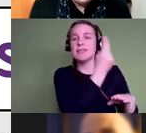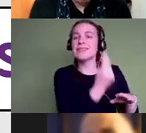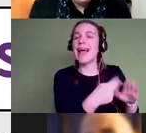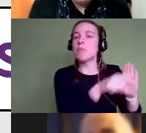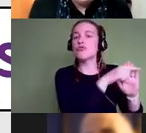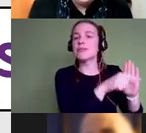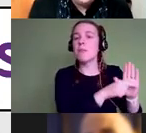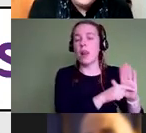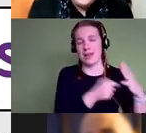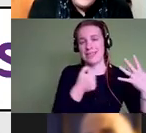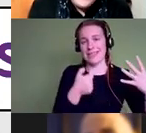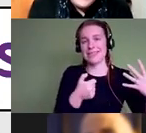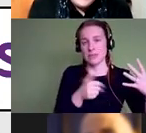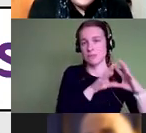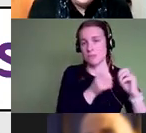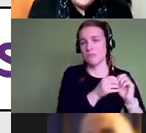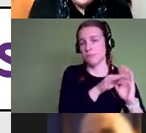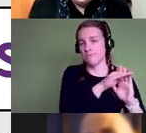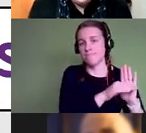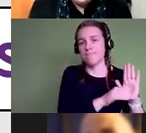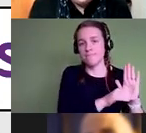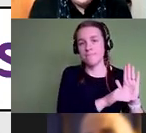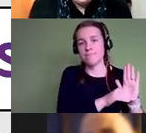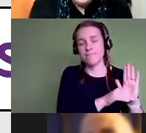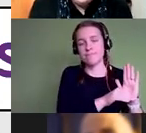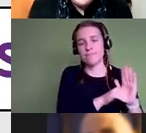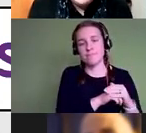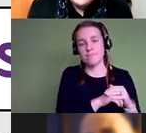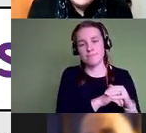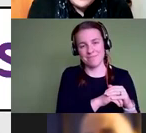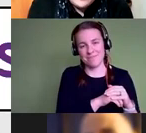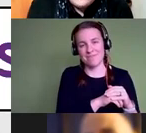reasonable can be interpreted in many different ways. The disability rights commission design principles,